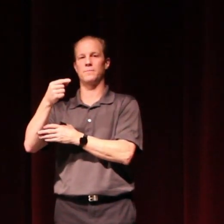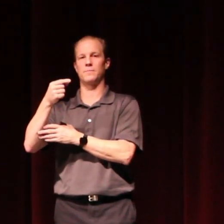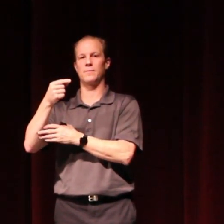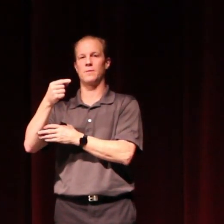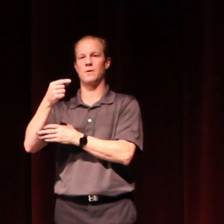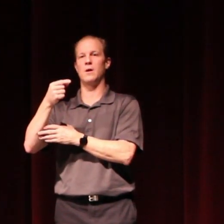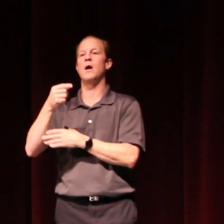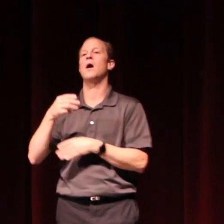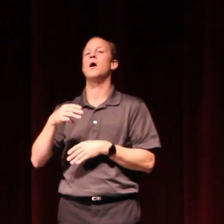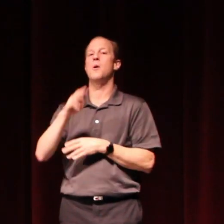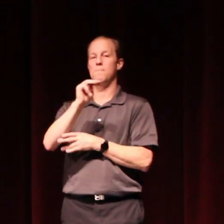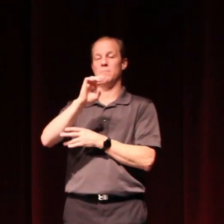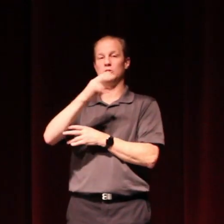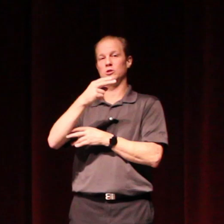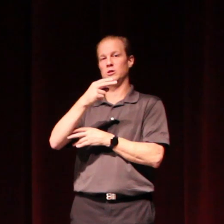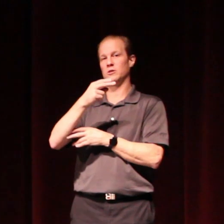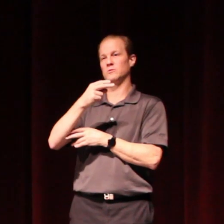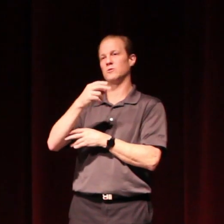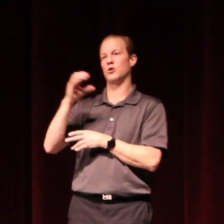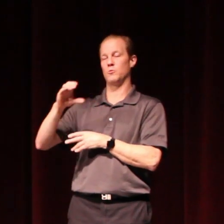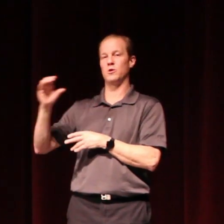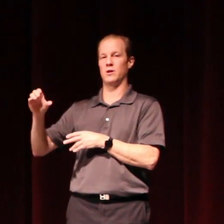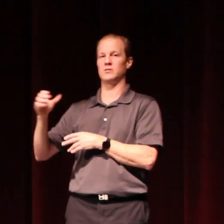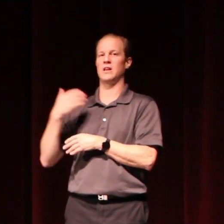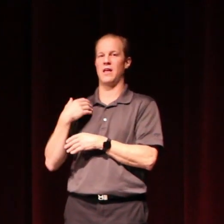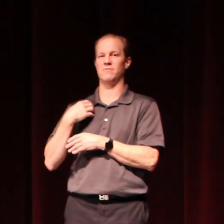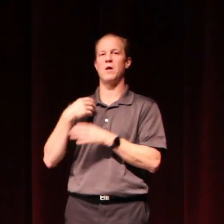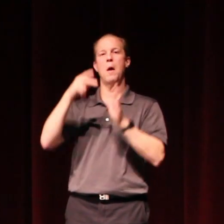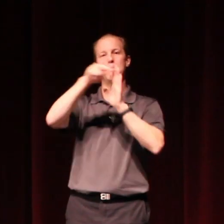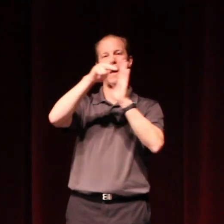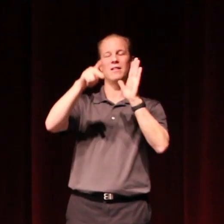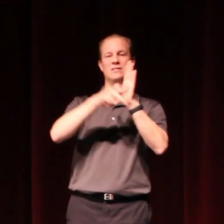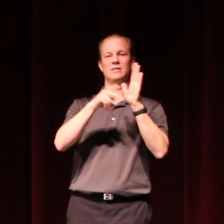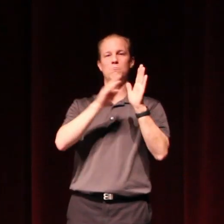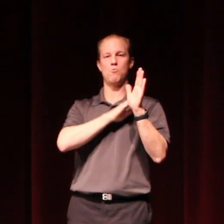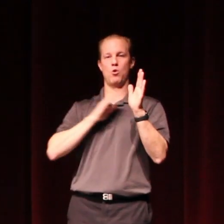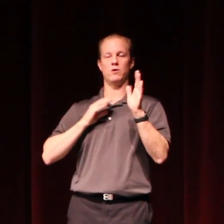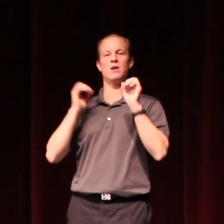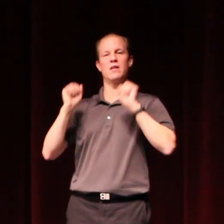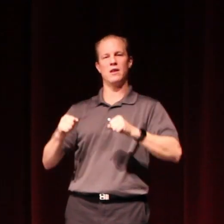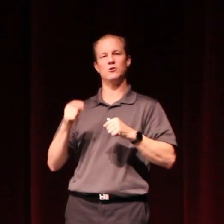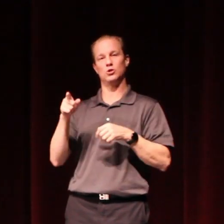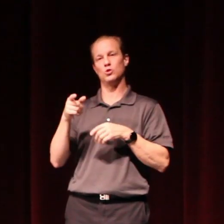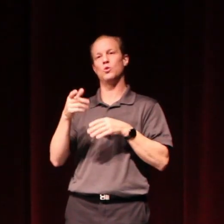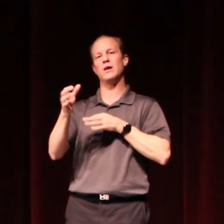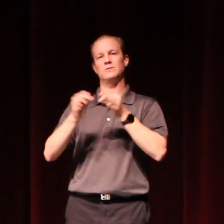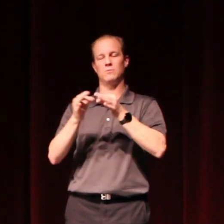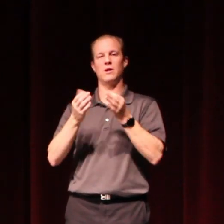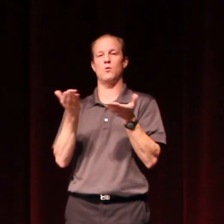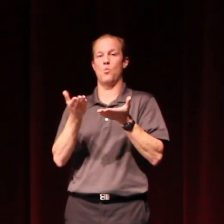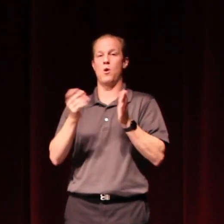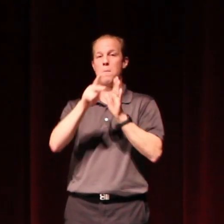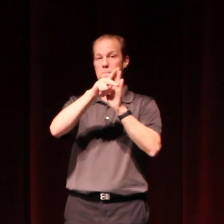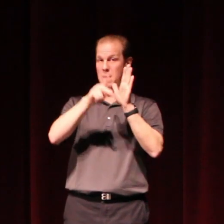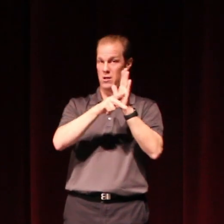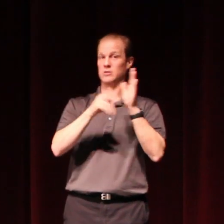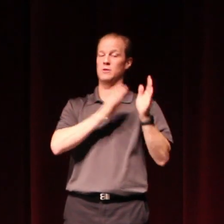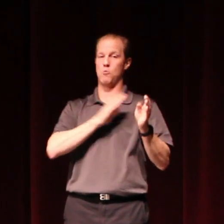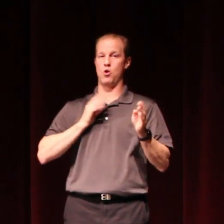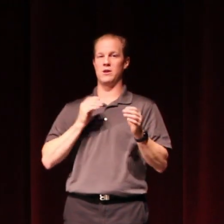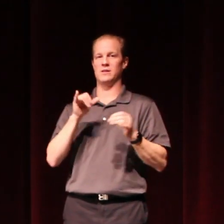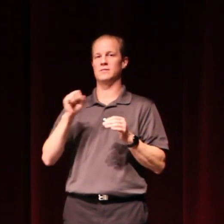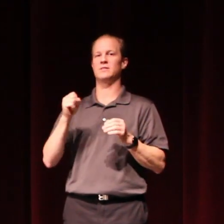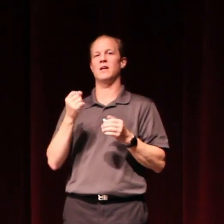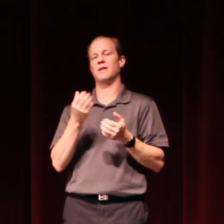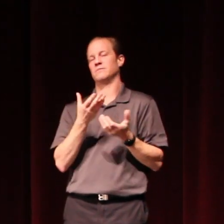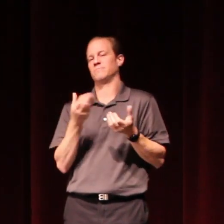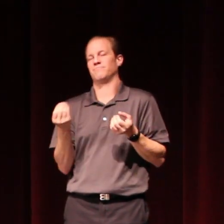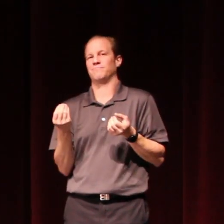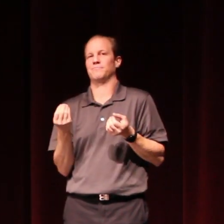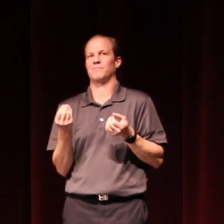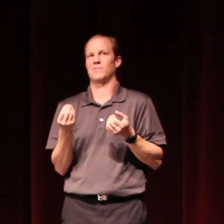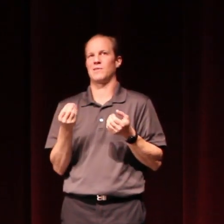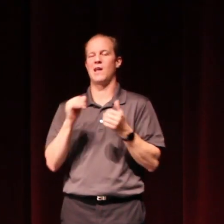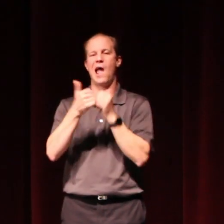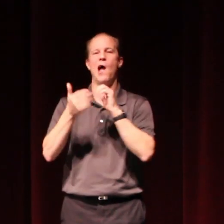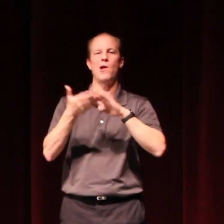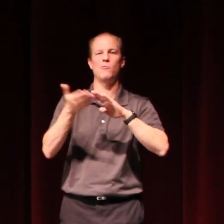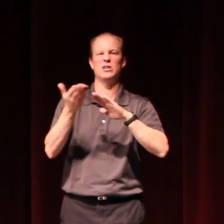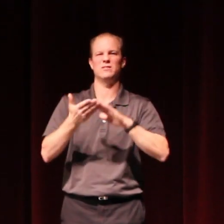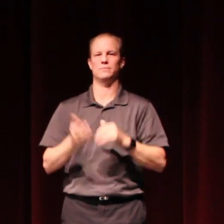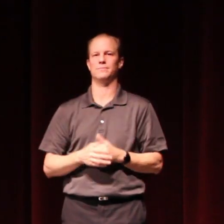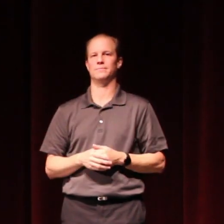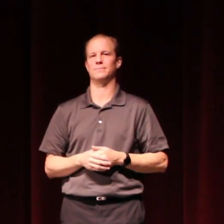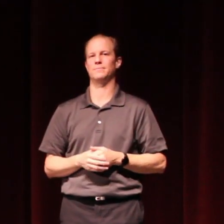have policy boards. Can you explain what a policy board, is and how it operates?